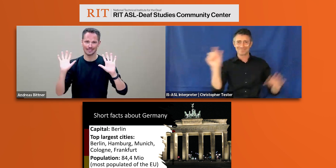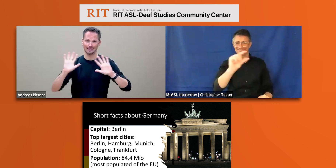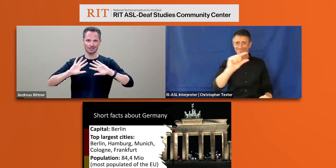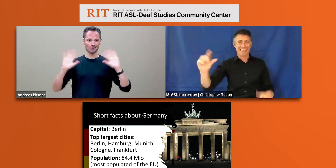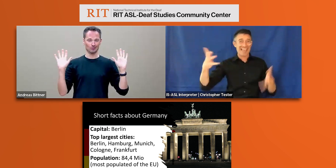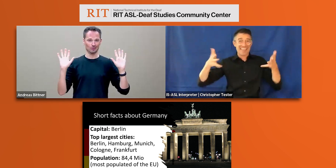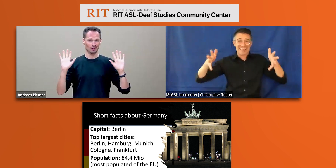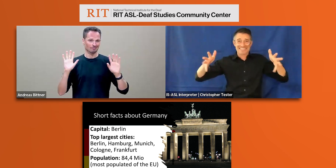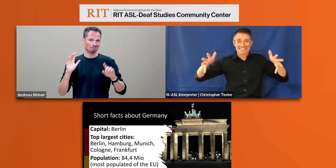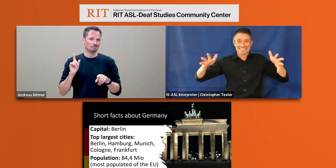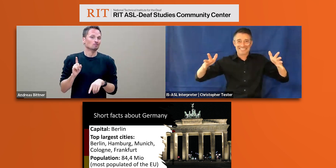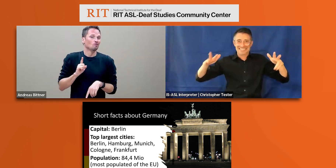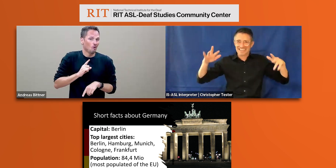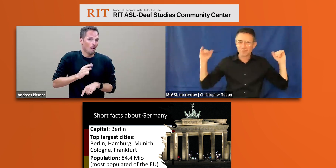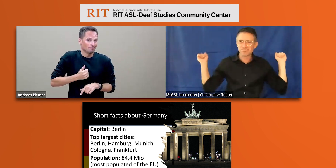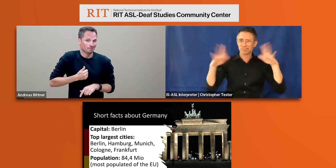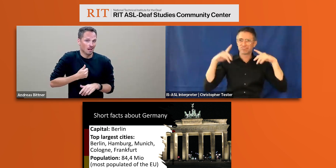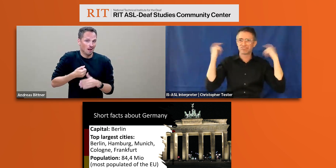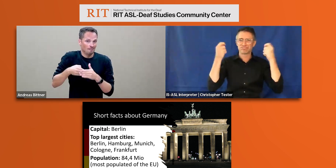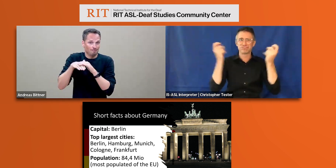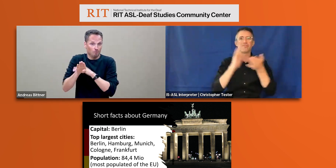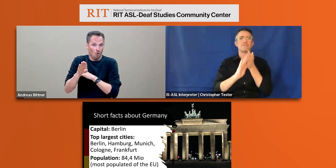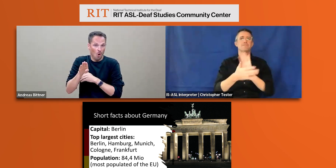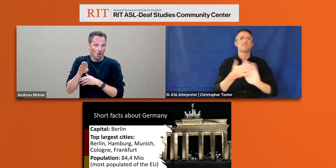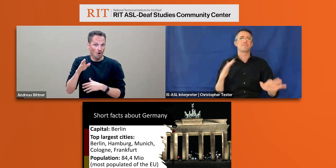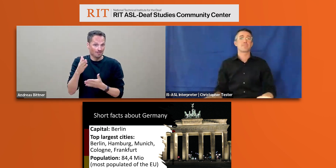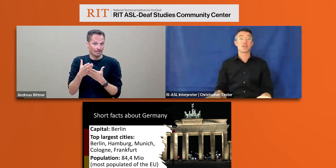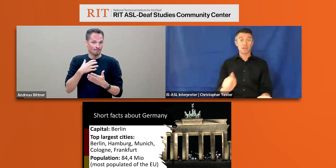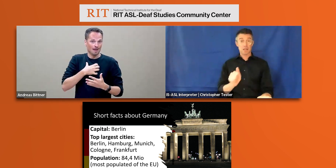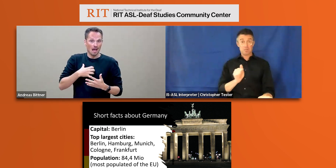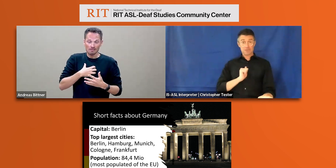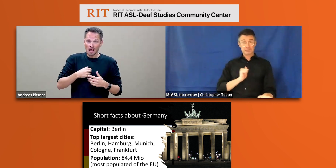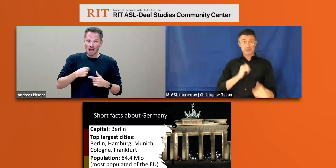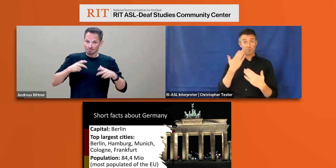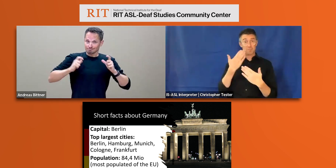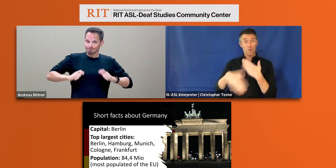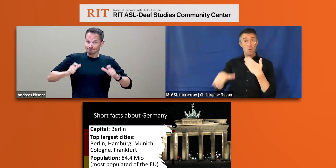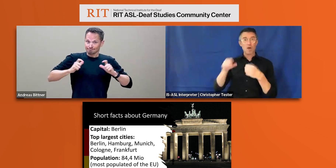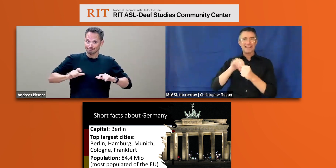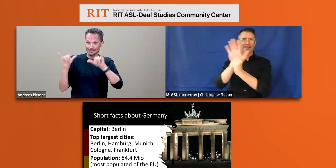It's a very short period of time out of one year that they celebrate like this.